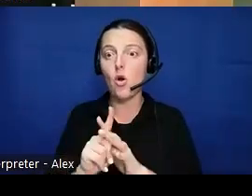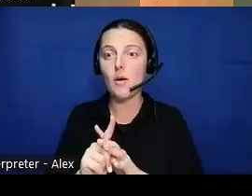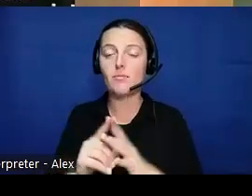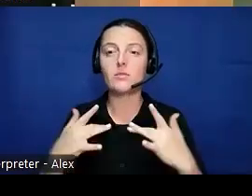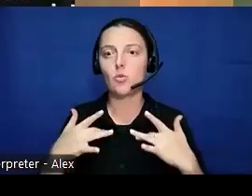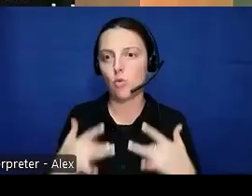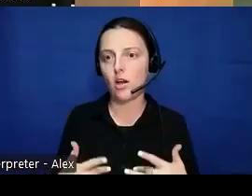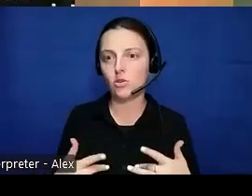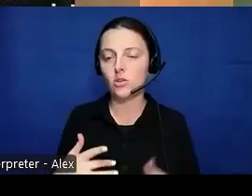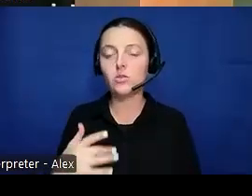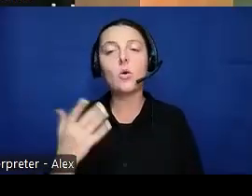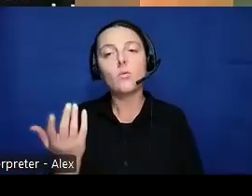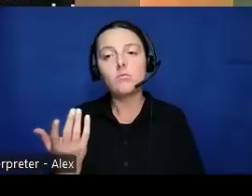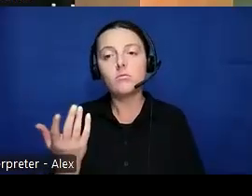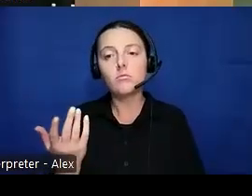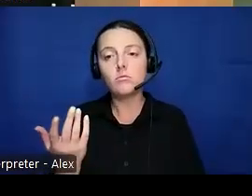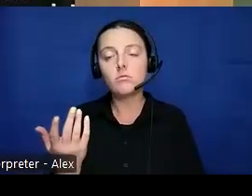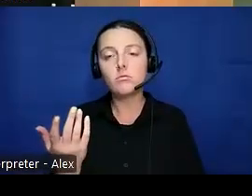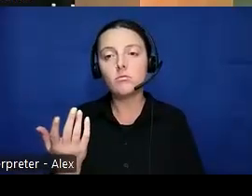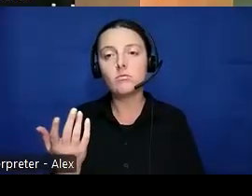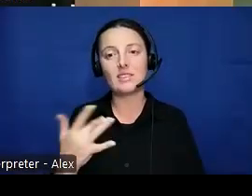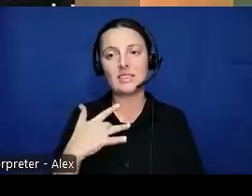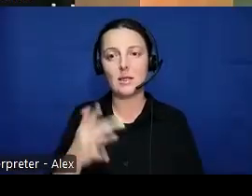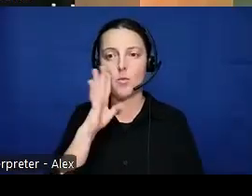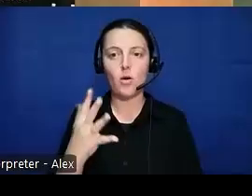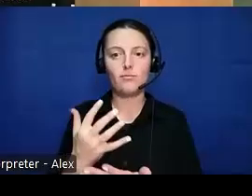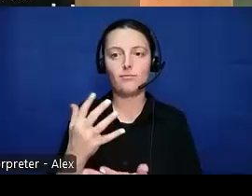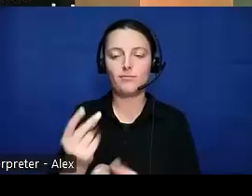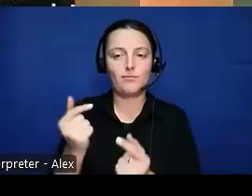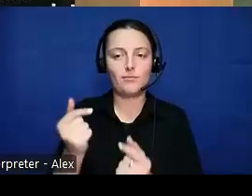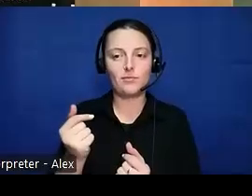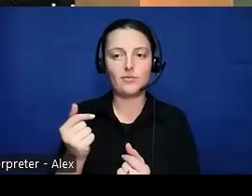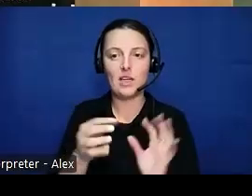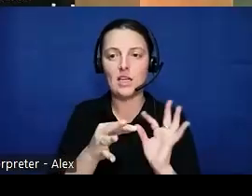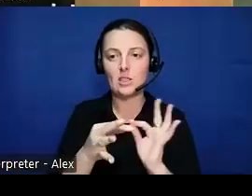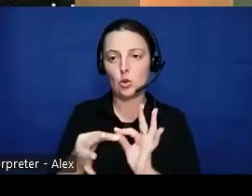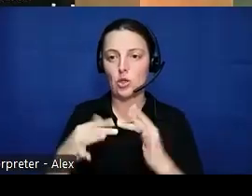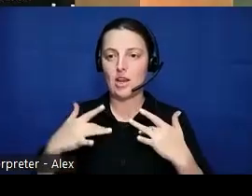uh that seems to be associated with poor outcomes, right? And as an oncologist, I'm always interested